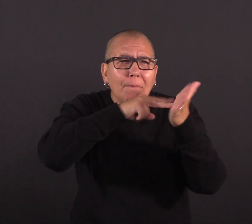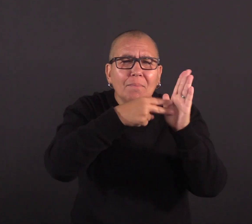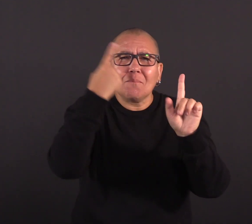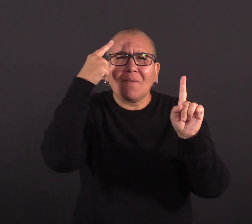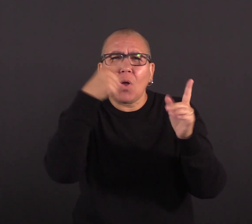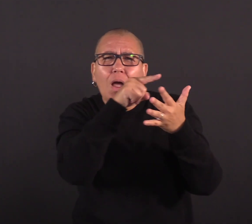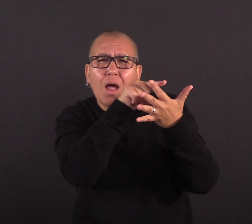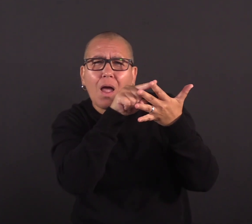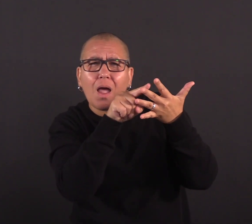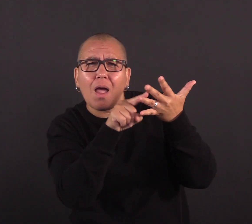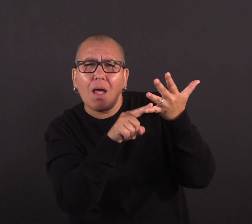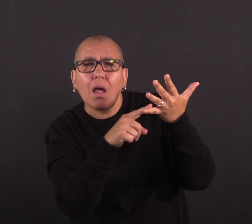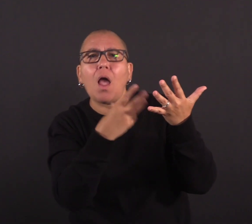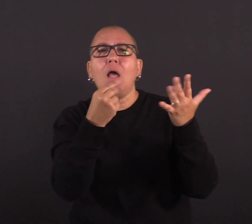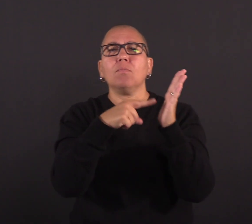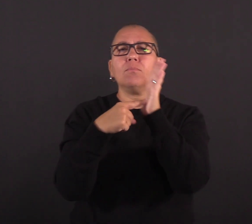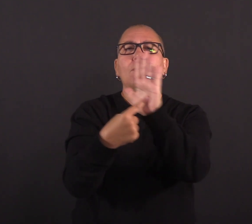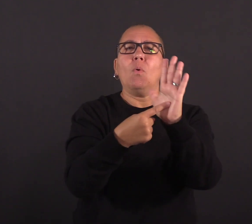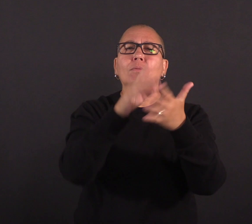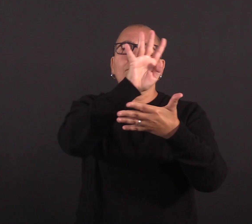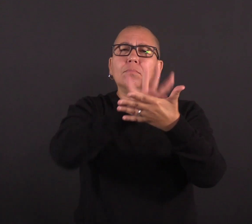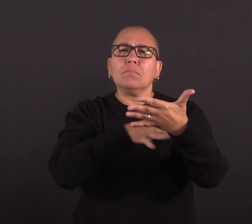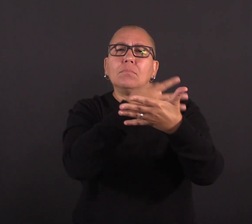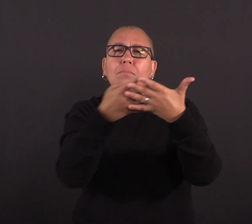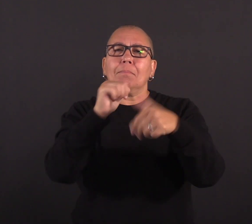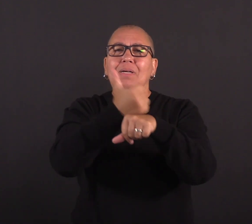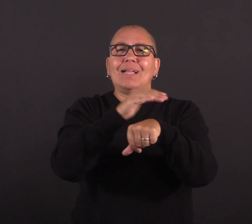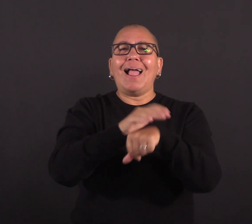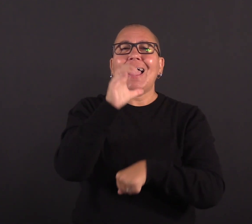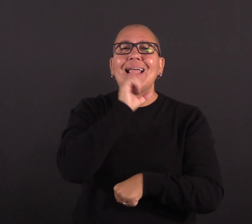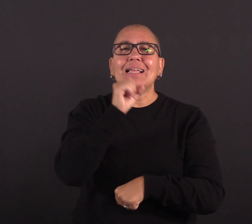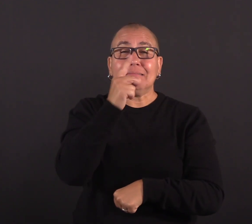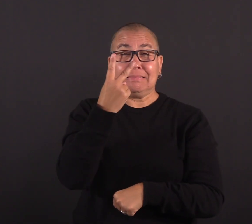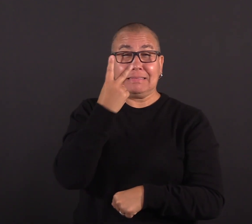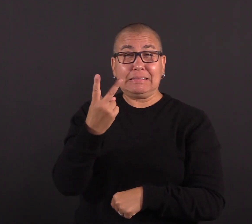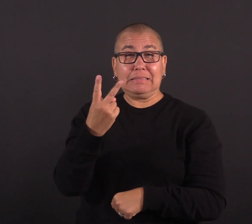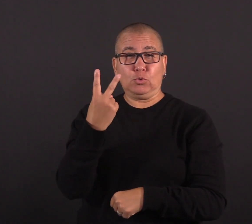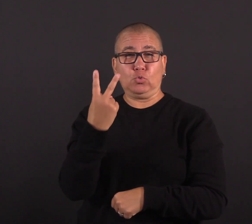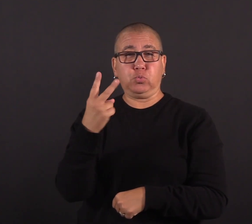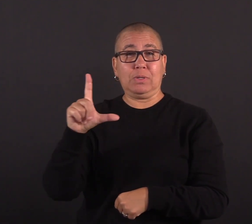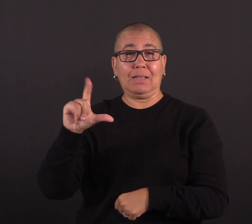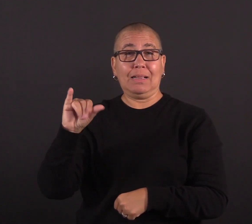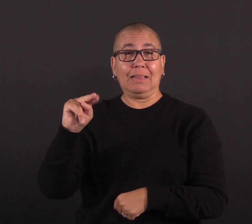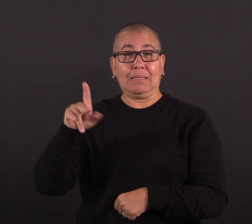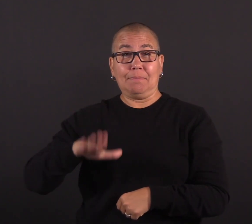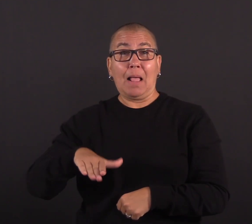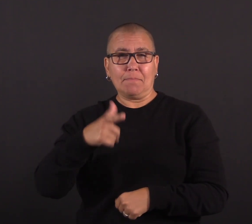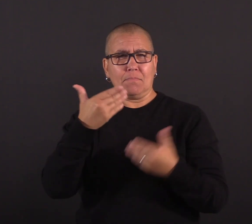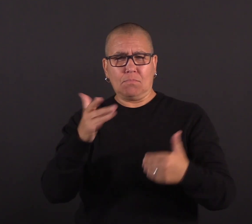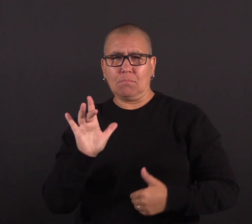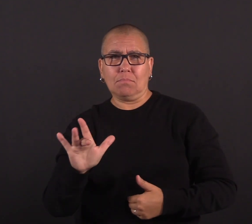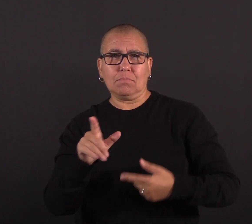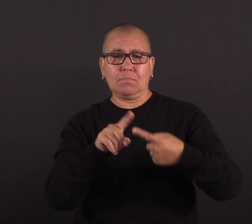Parent version of recommended immunizations for children from 7 through 18 years old